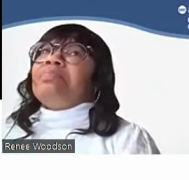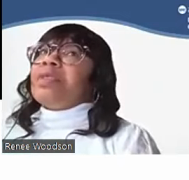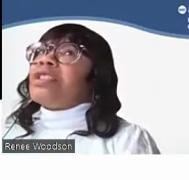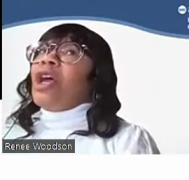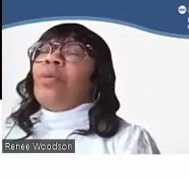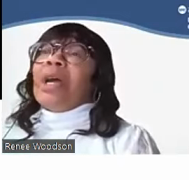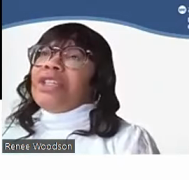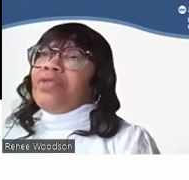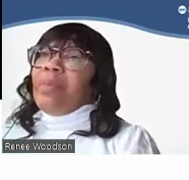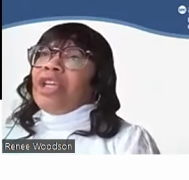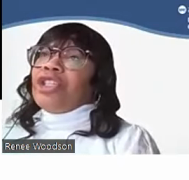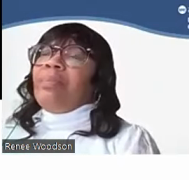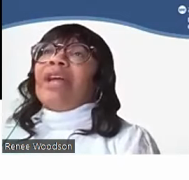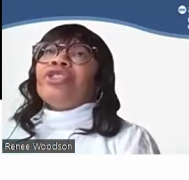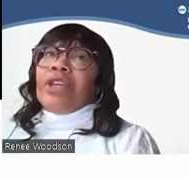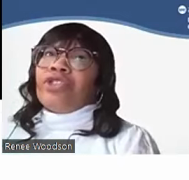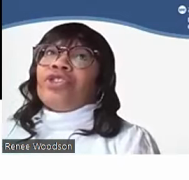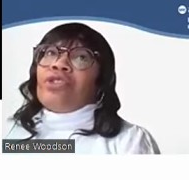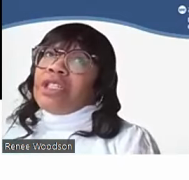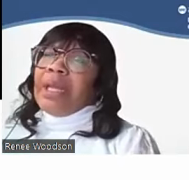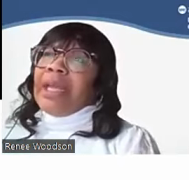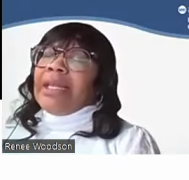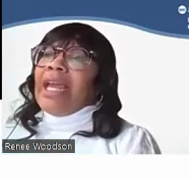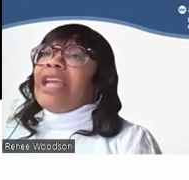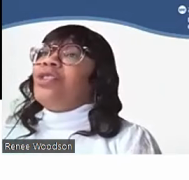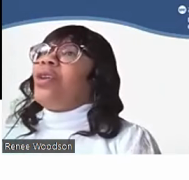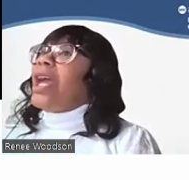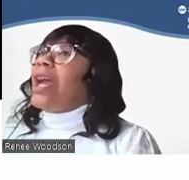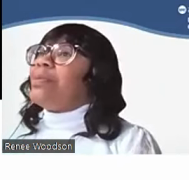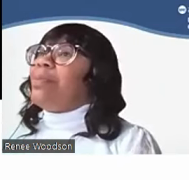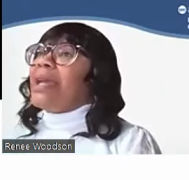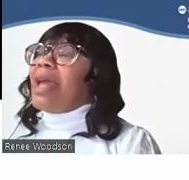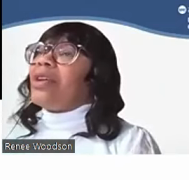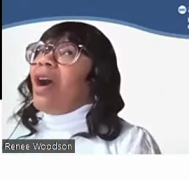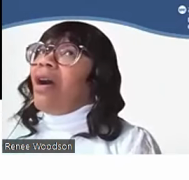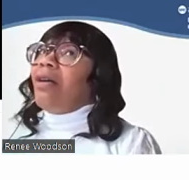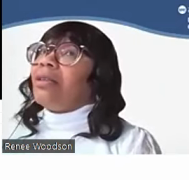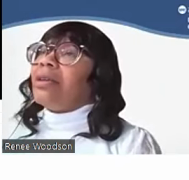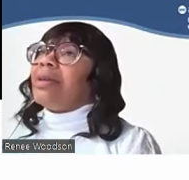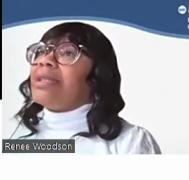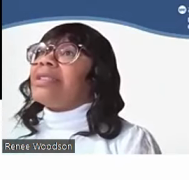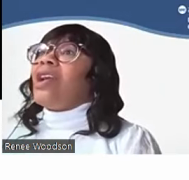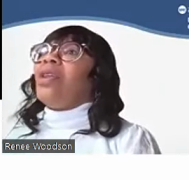so much information about your insurance plan and you don't have to make that call and stay